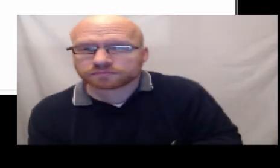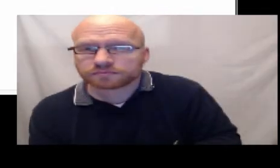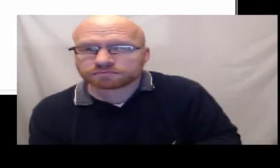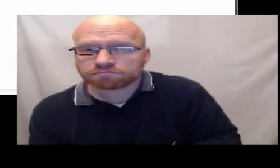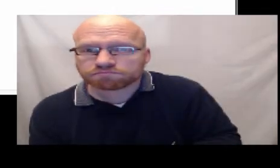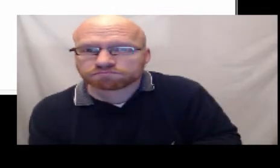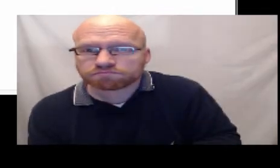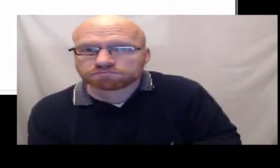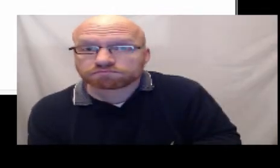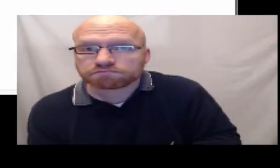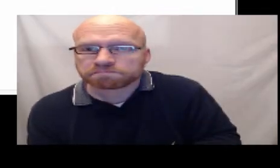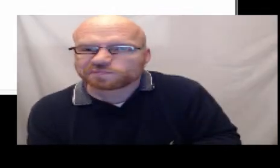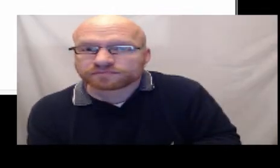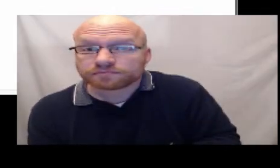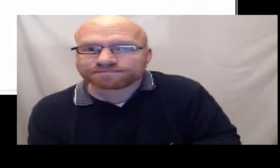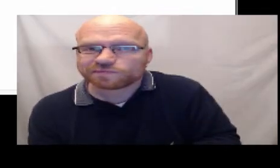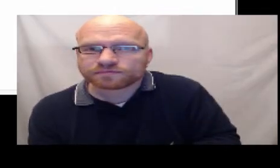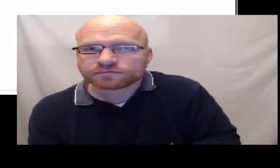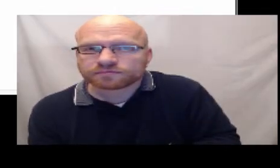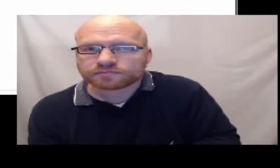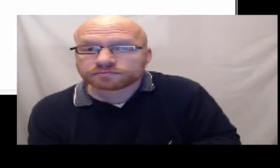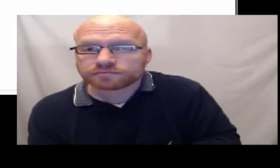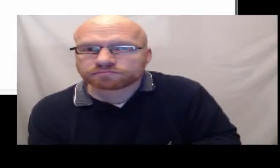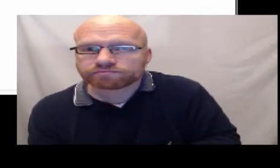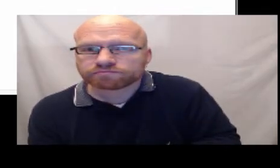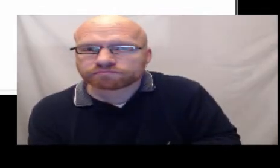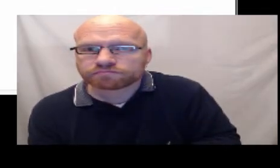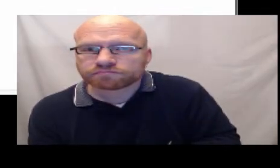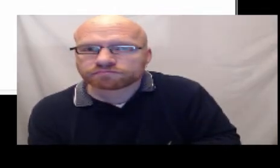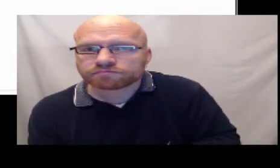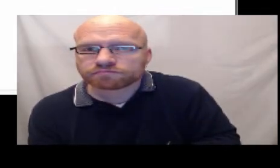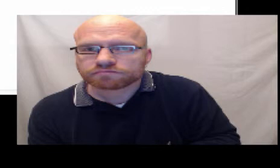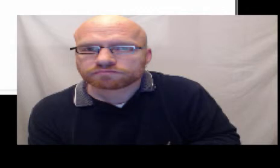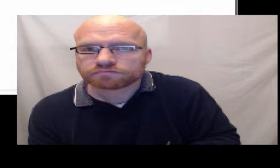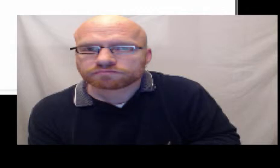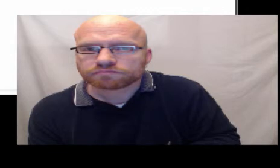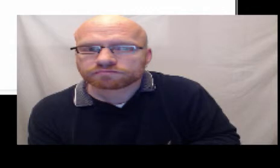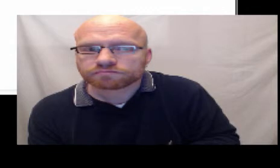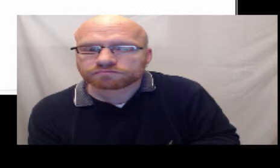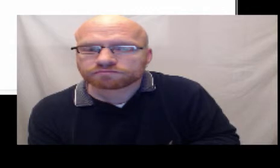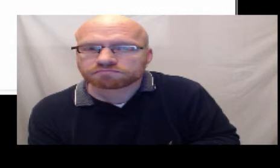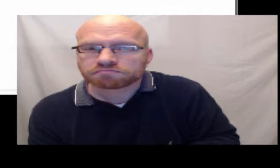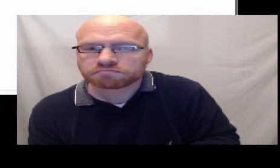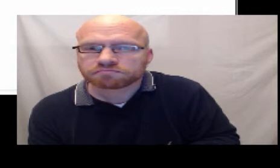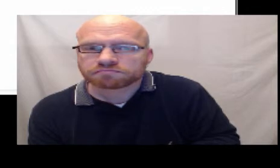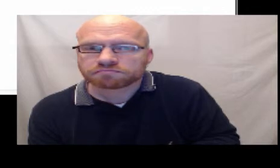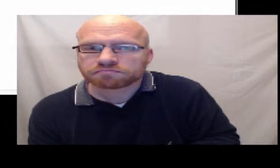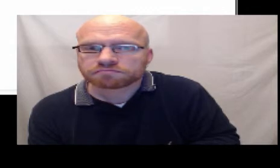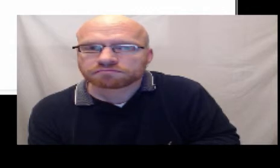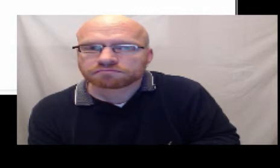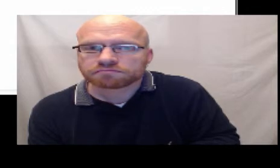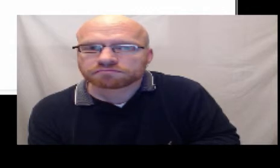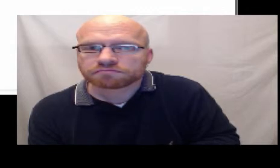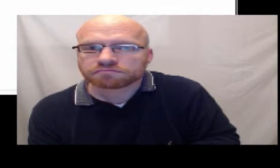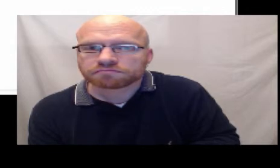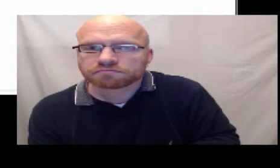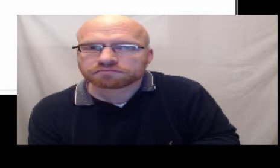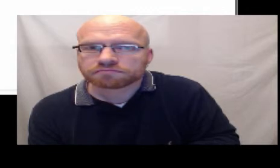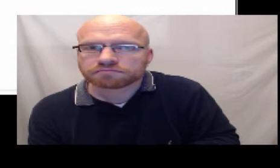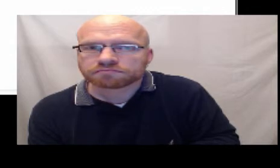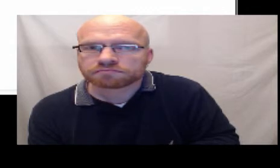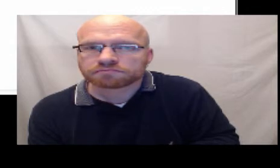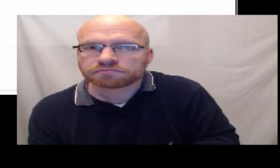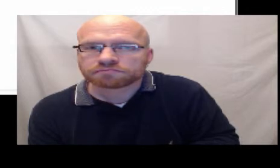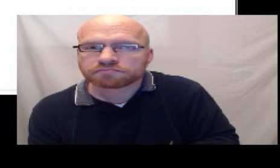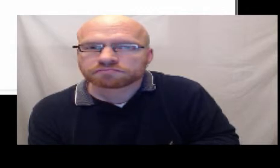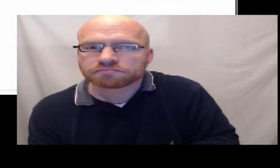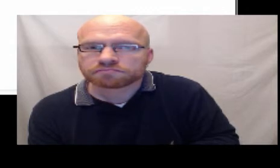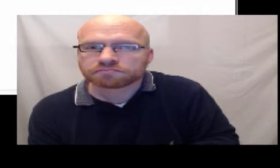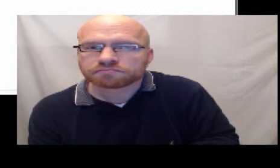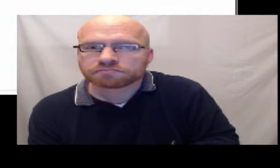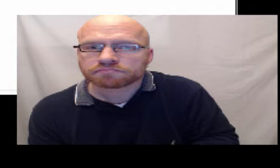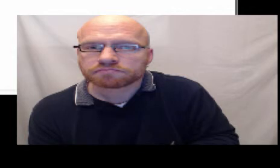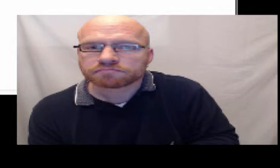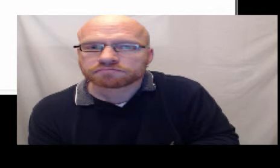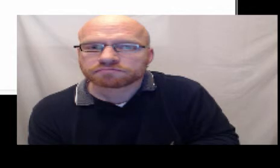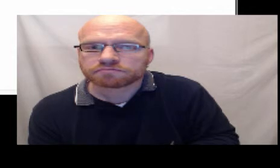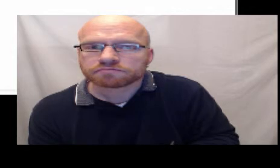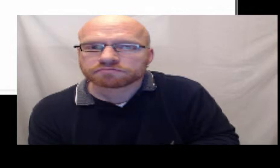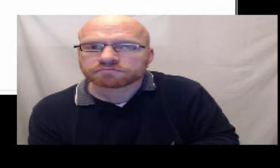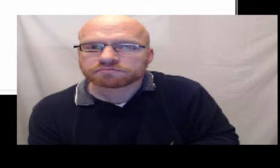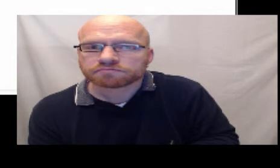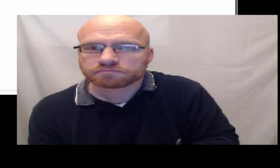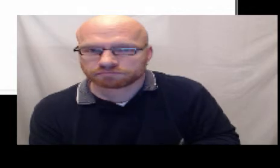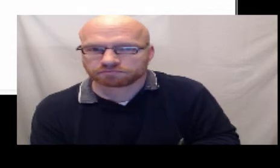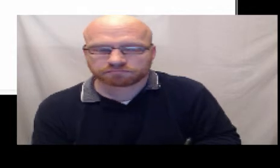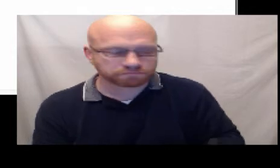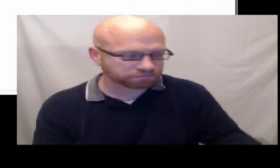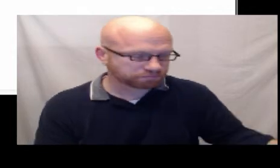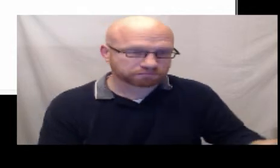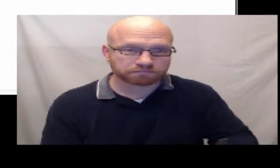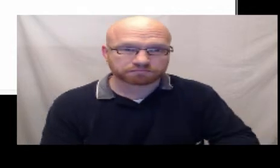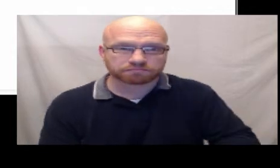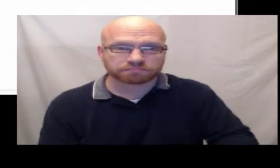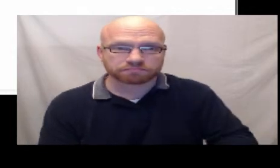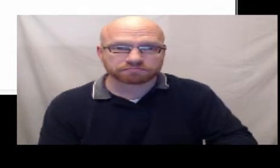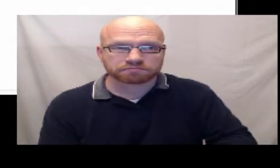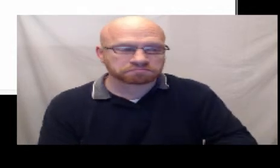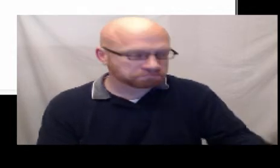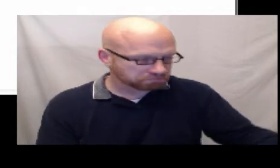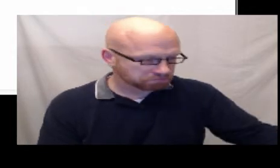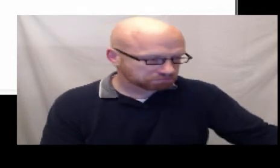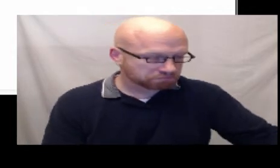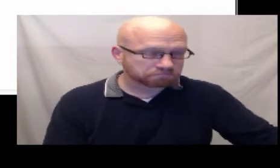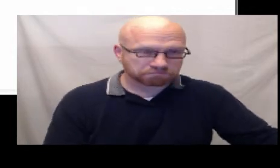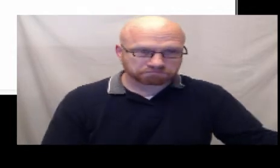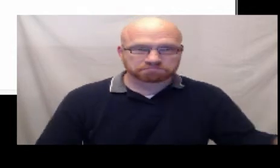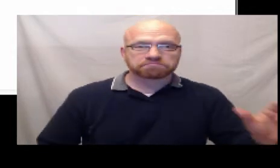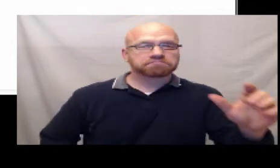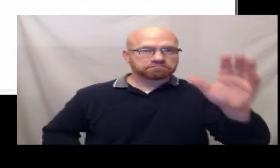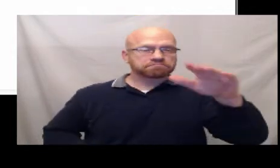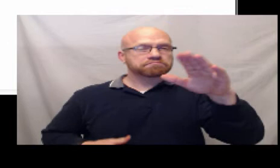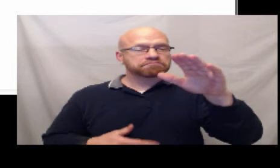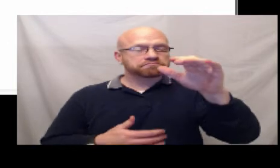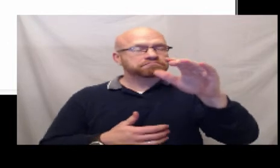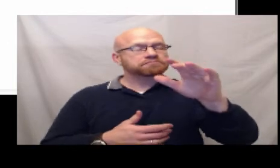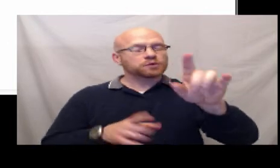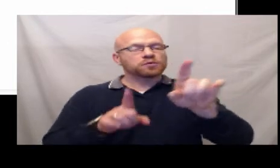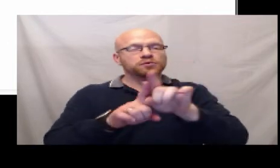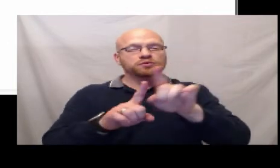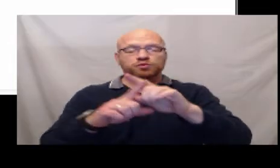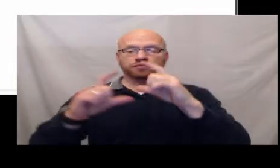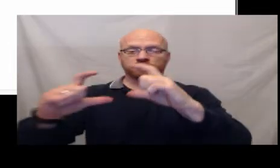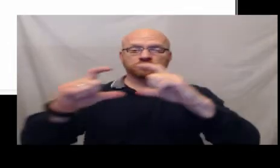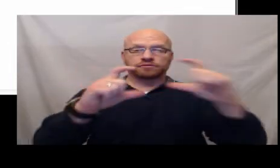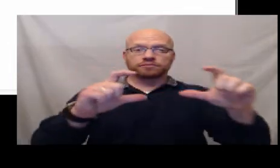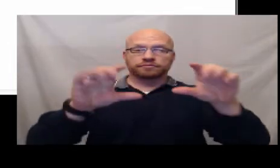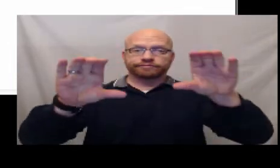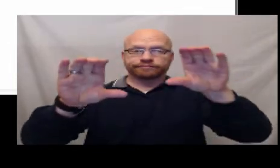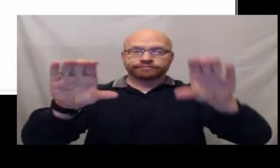[ Pause ]